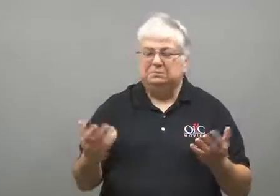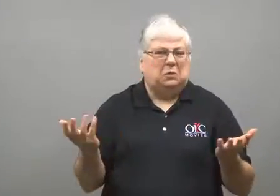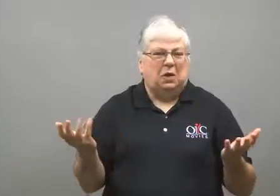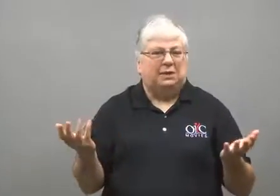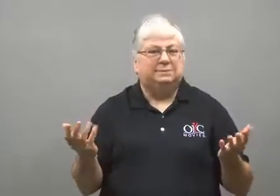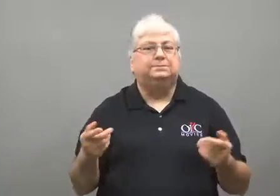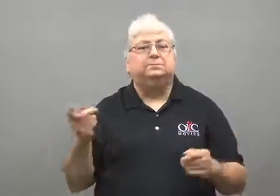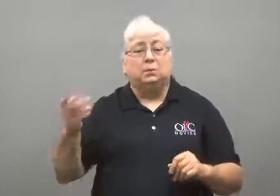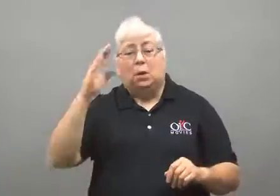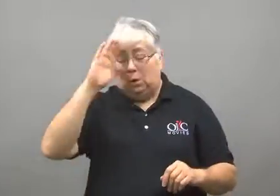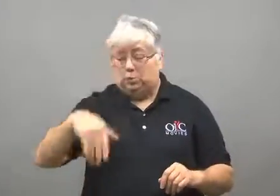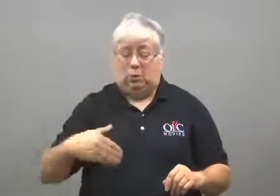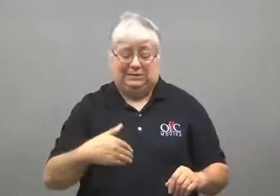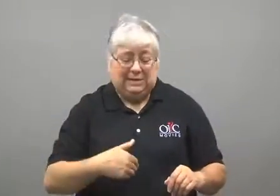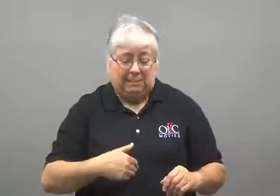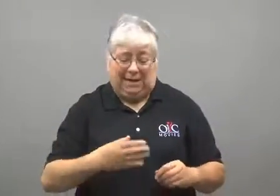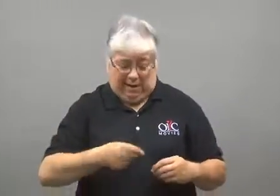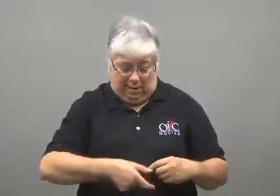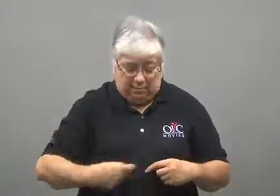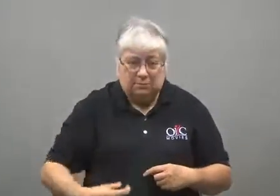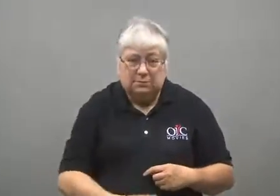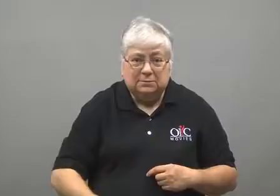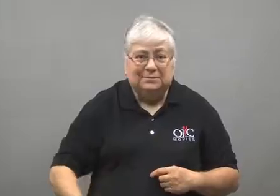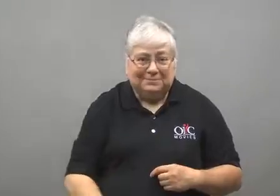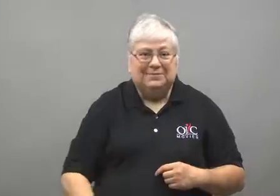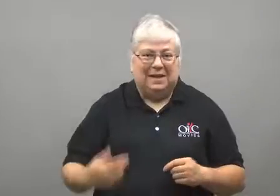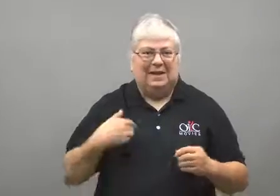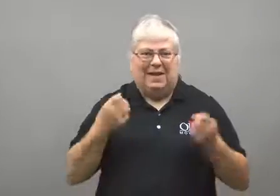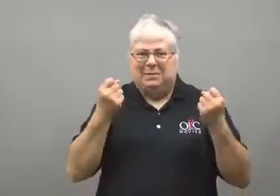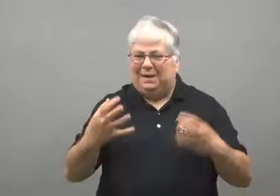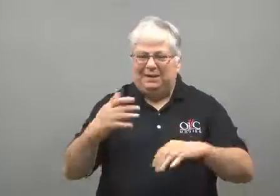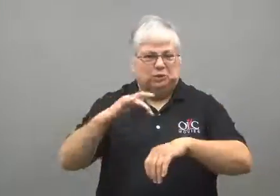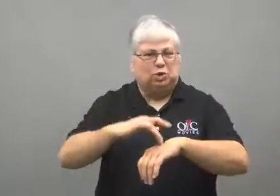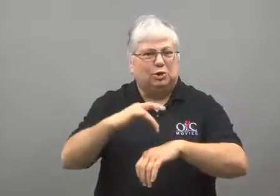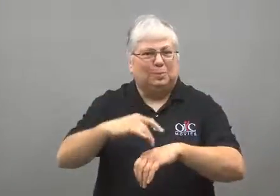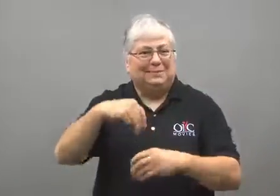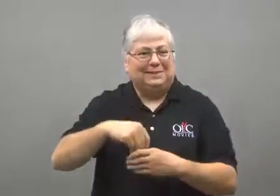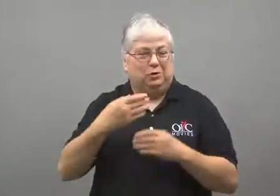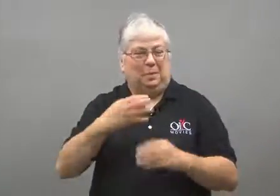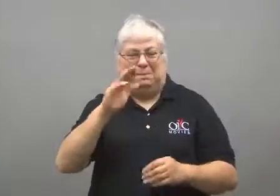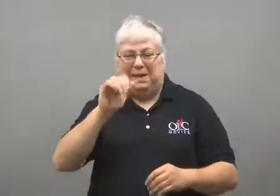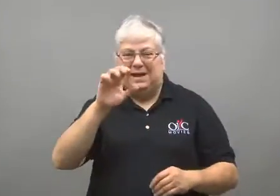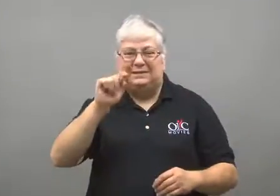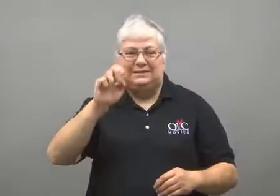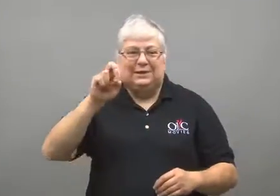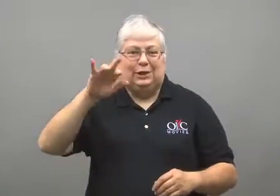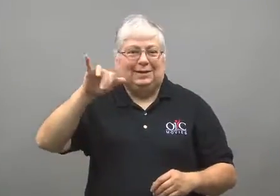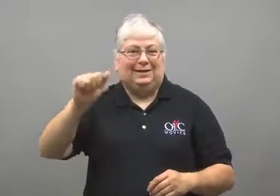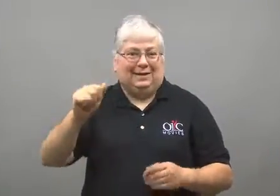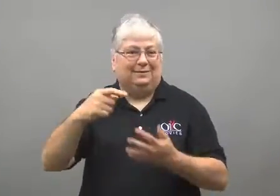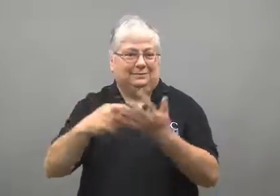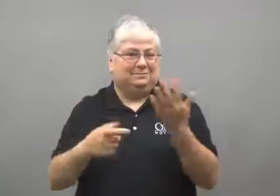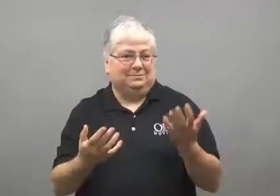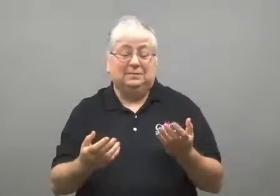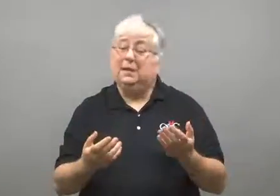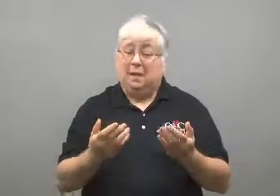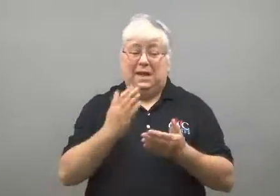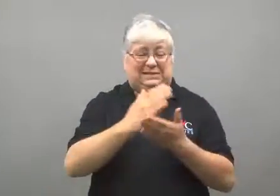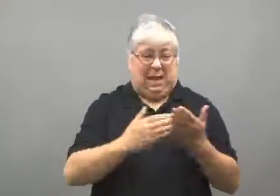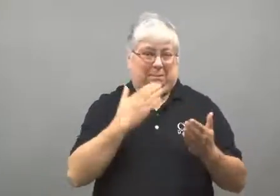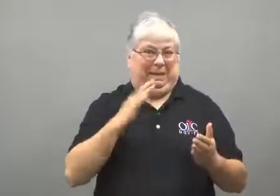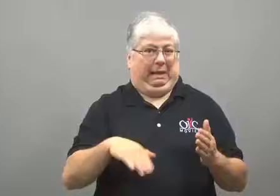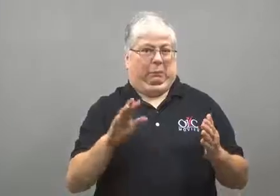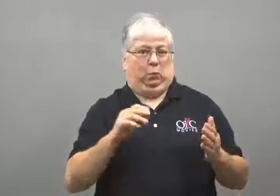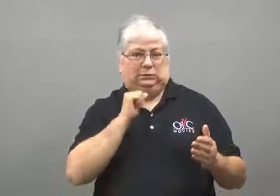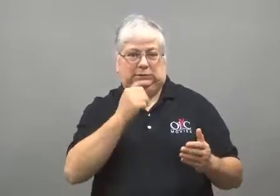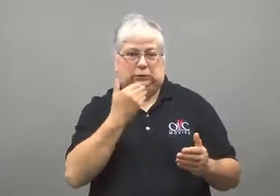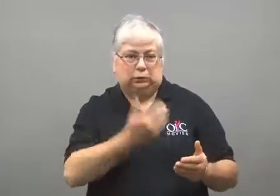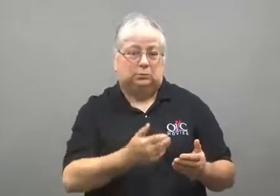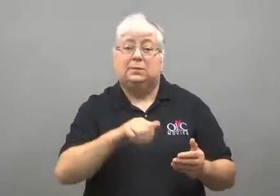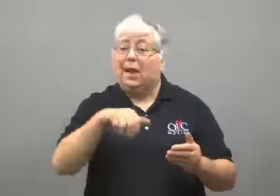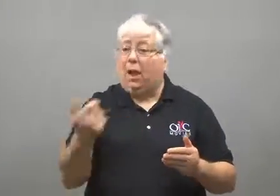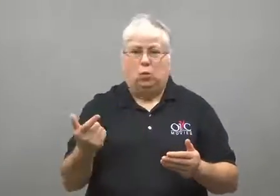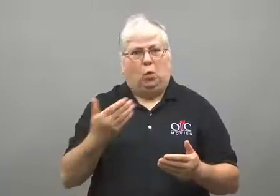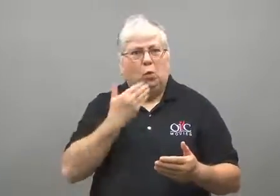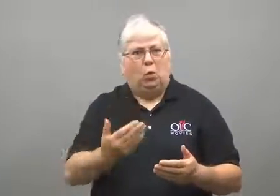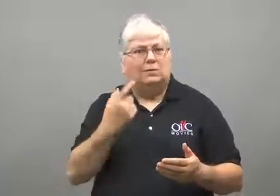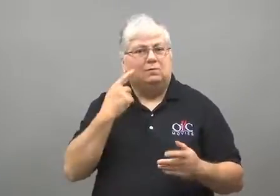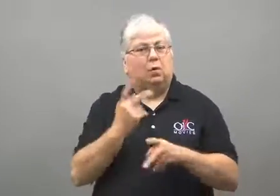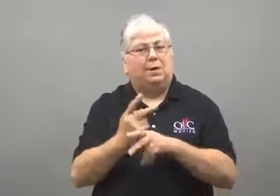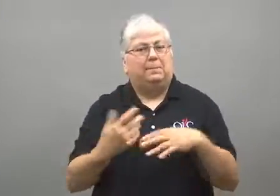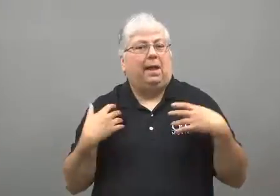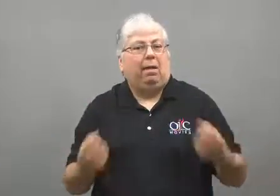The digestive system is loaded with all kinds of bacteria.